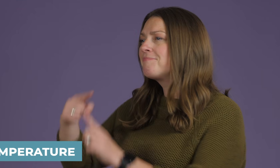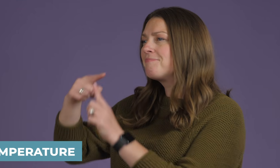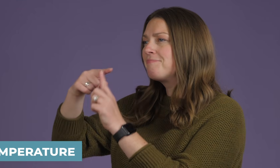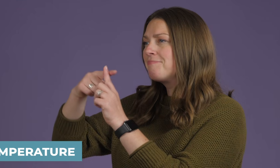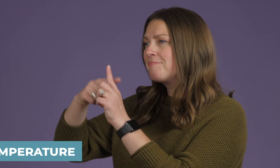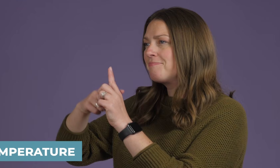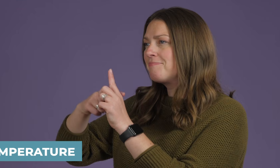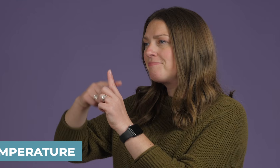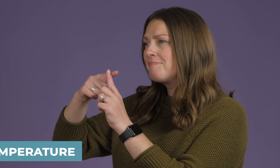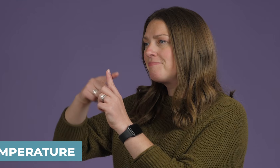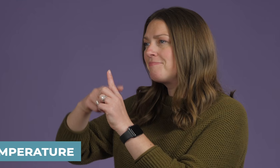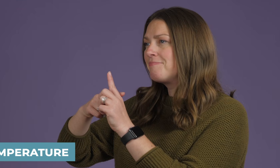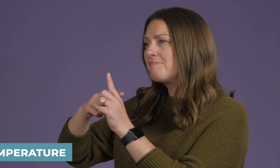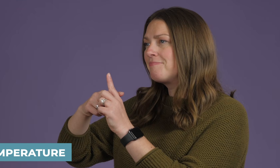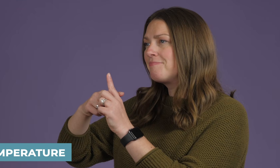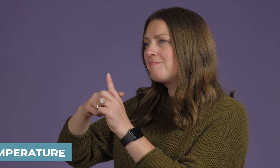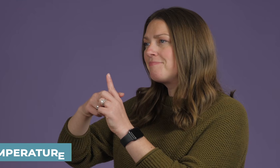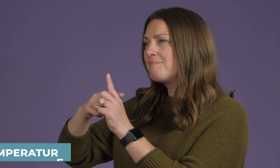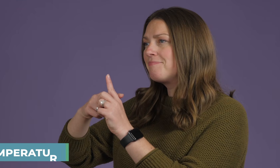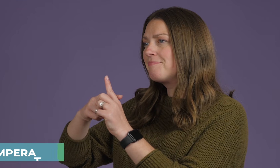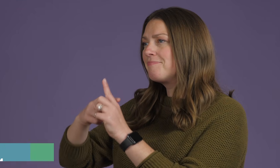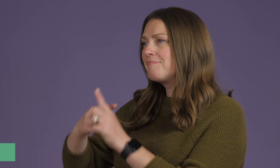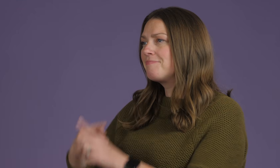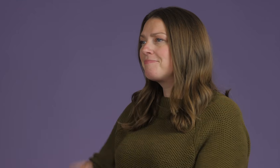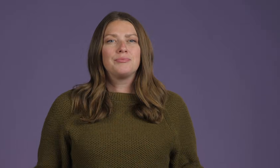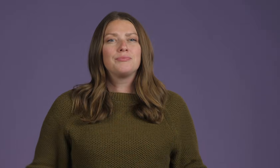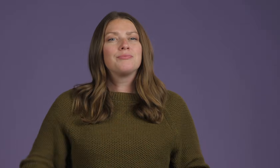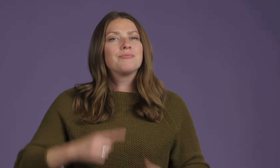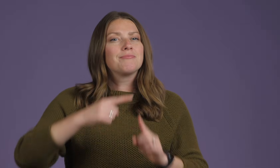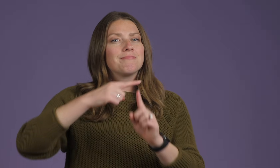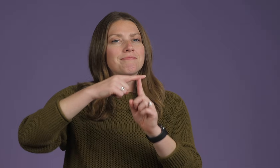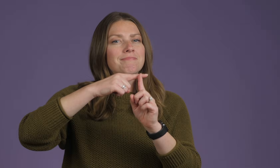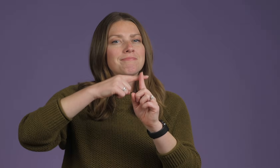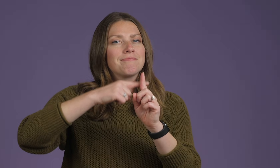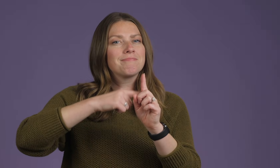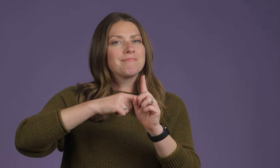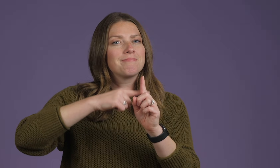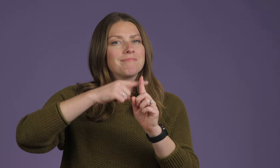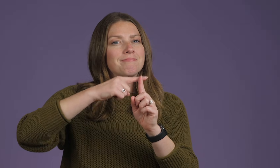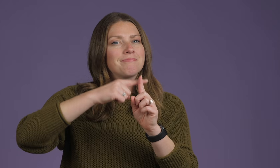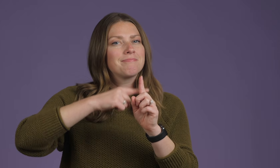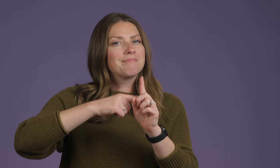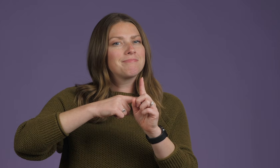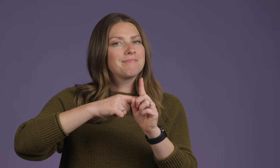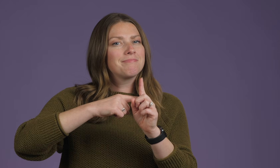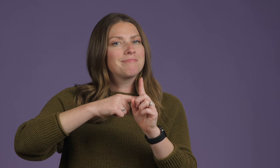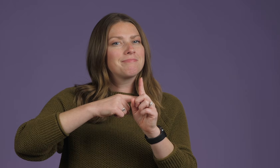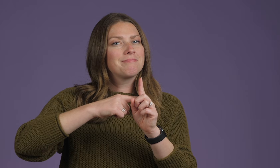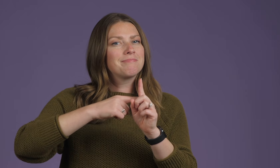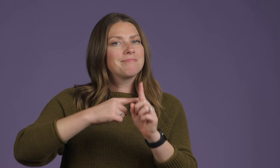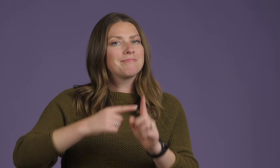You have your index fingers going up and down showing the fluctuation of a temperature.